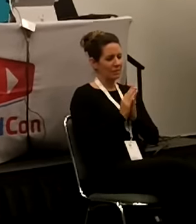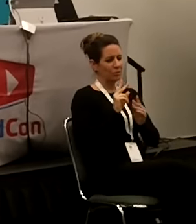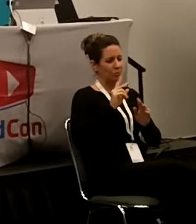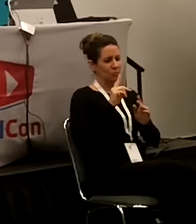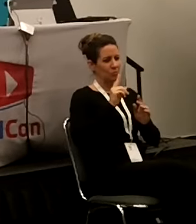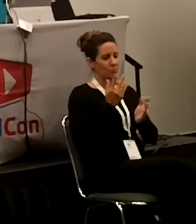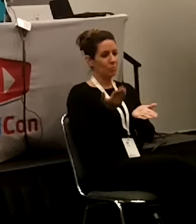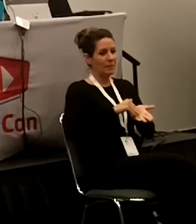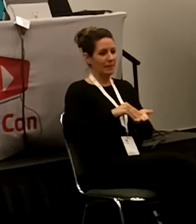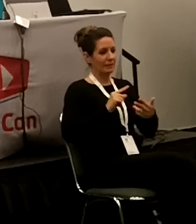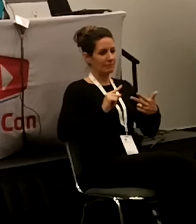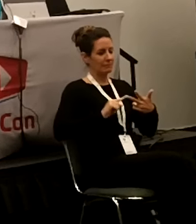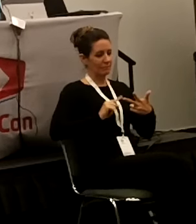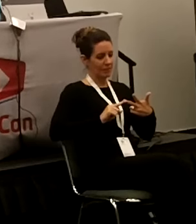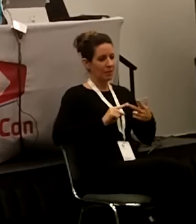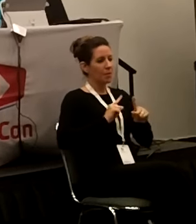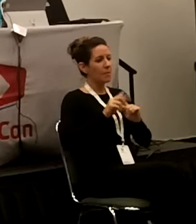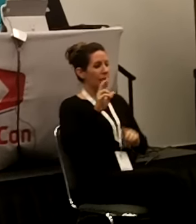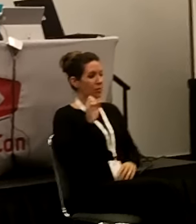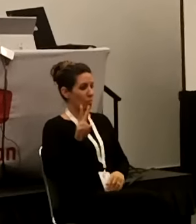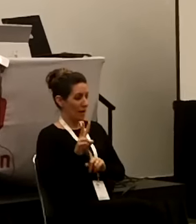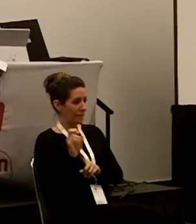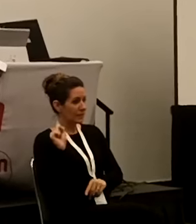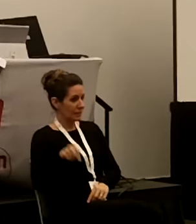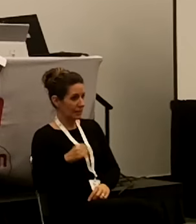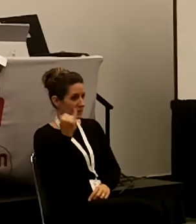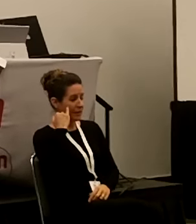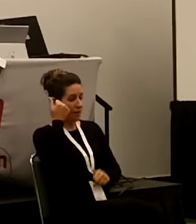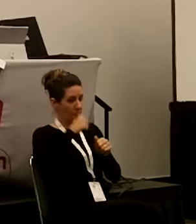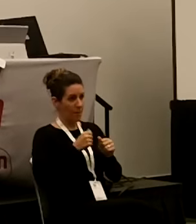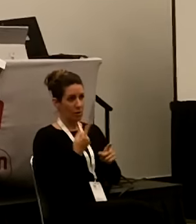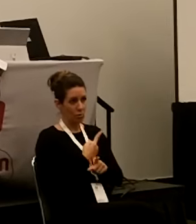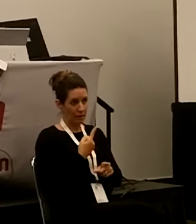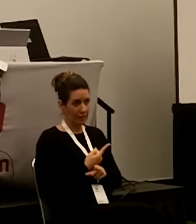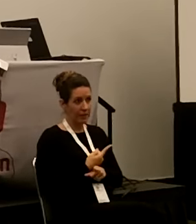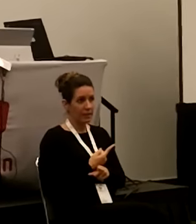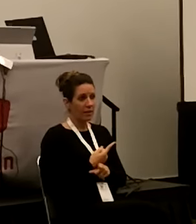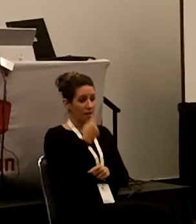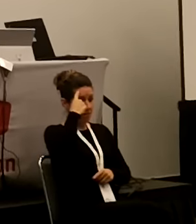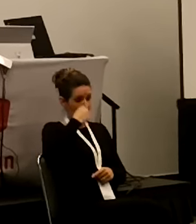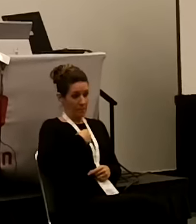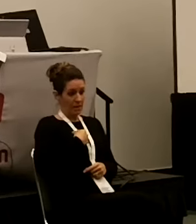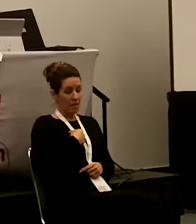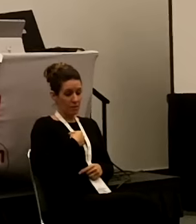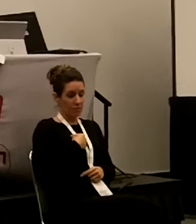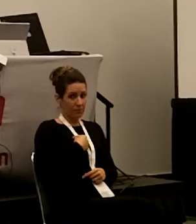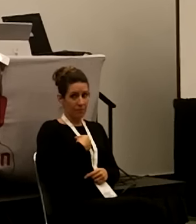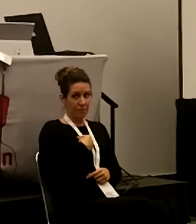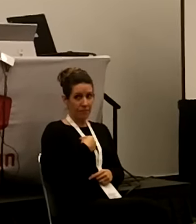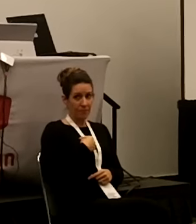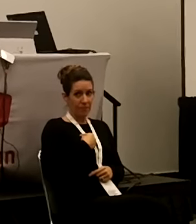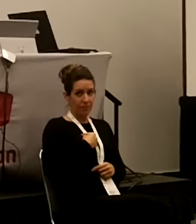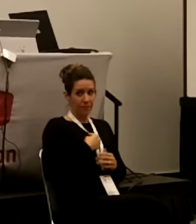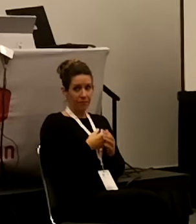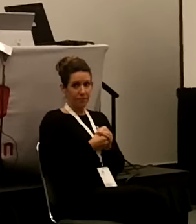But as for Rev, yes, if I recall correctly, they will, at least to me, was that a yes? I thought I saw somebody saying something.